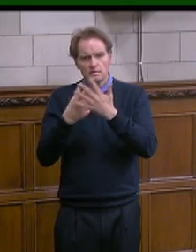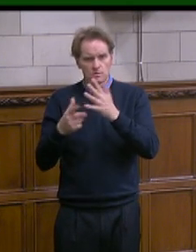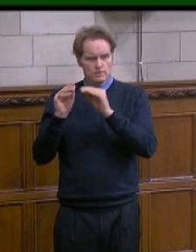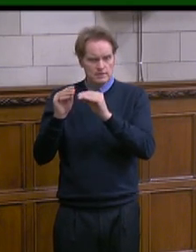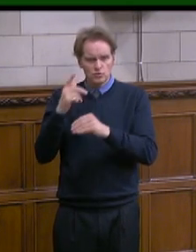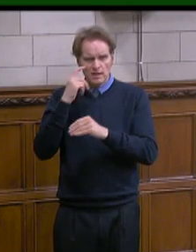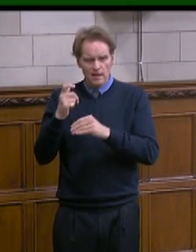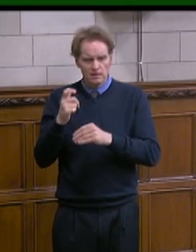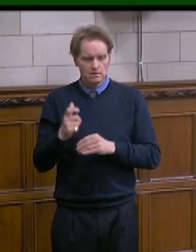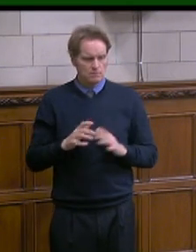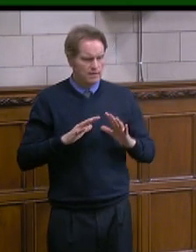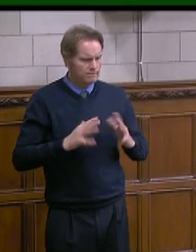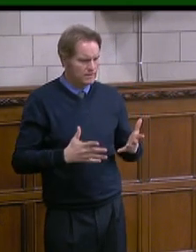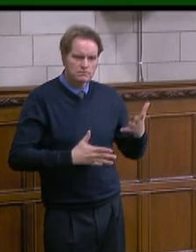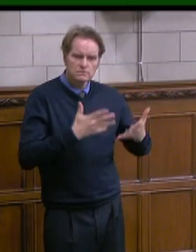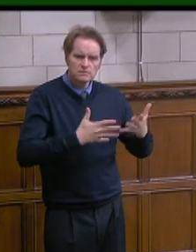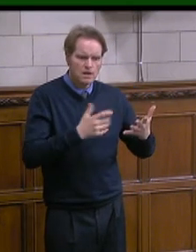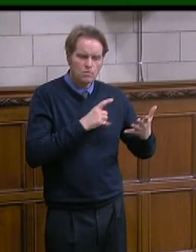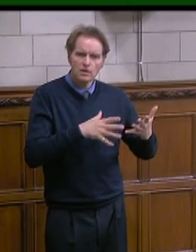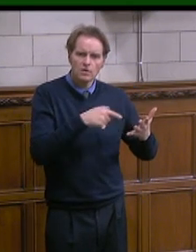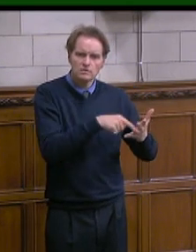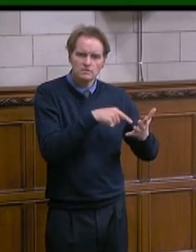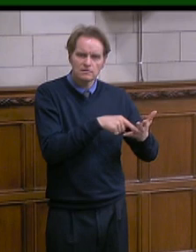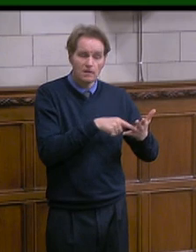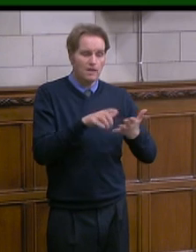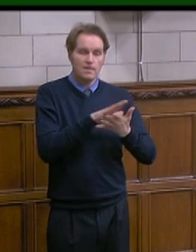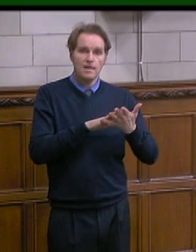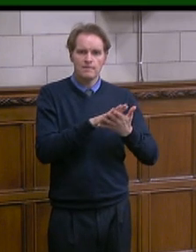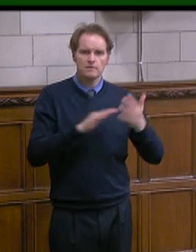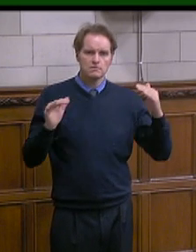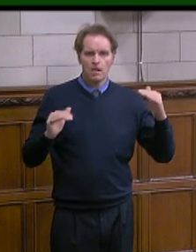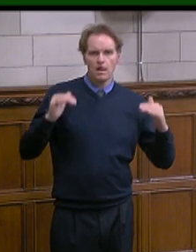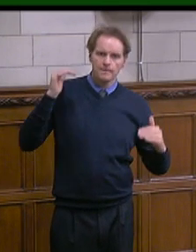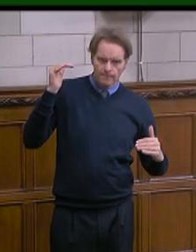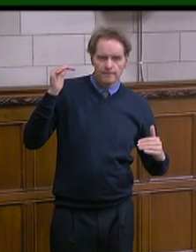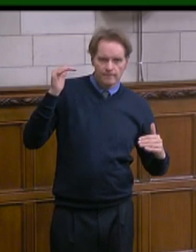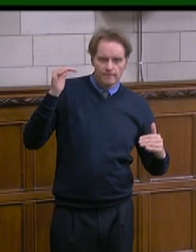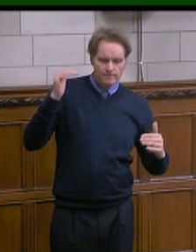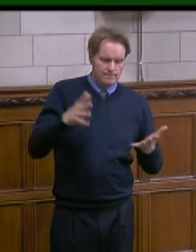not British Sign Language, the implication is that BSL has a lower status and importance.